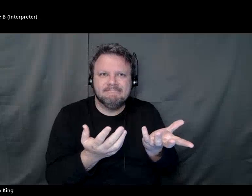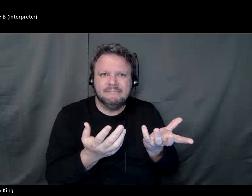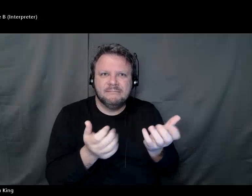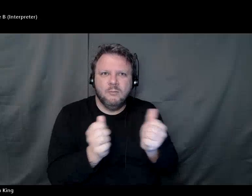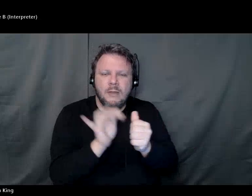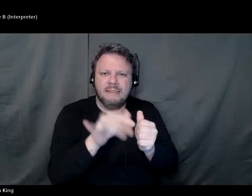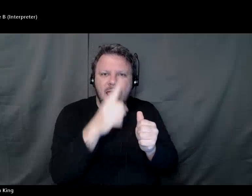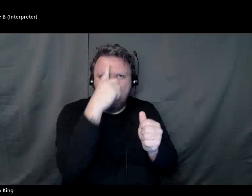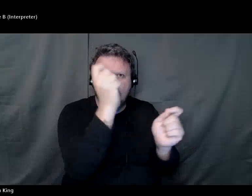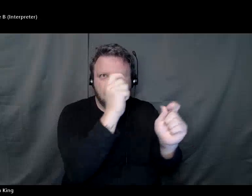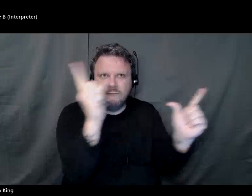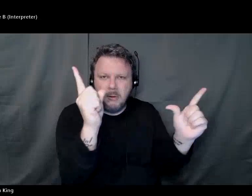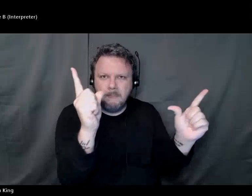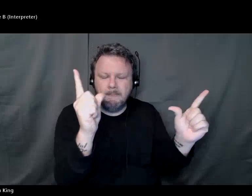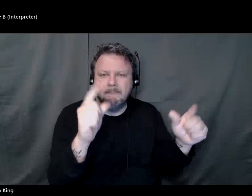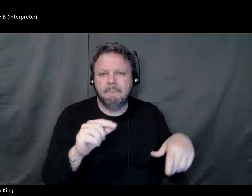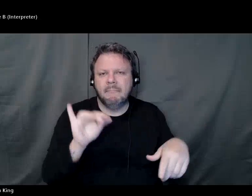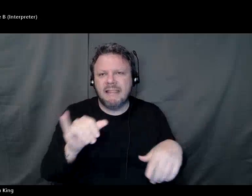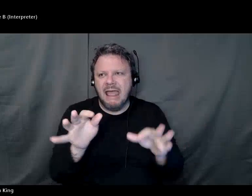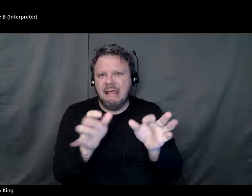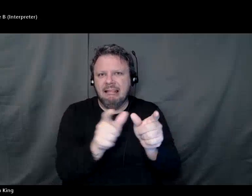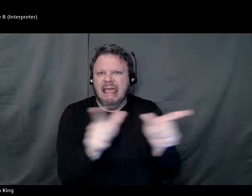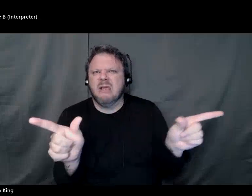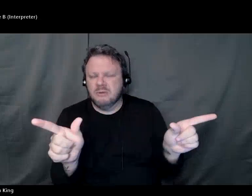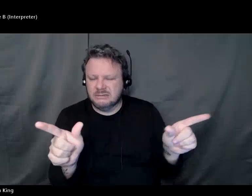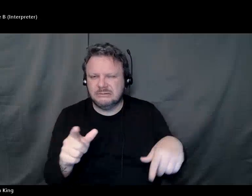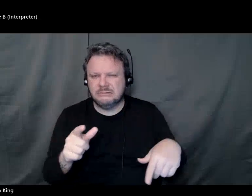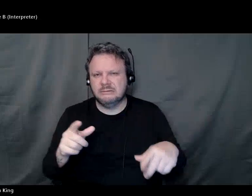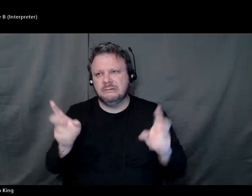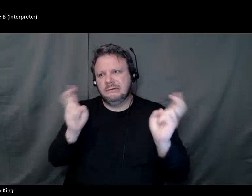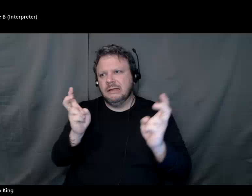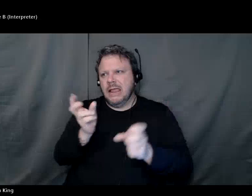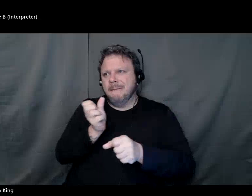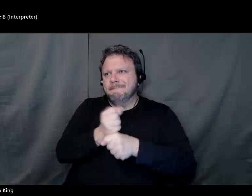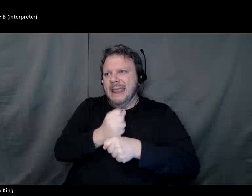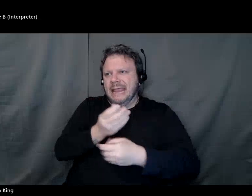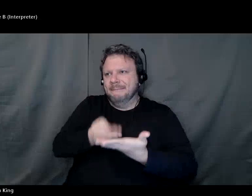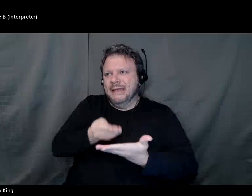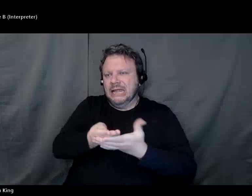in that language, you're not used to thinking about, quote, UN quote, making money.